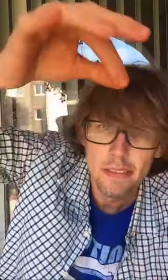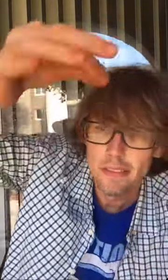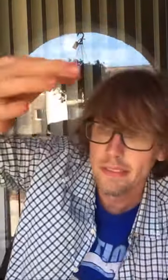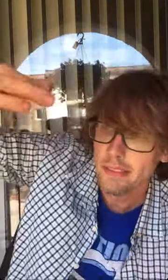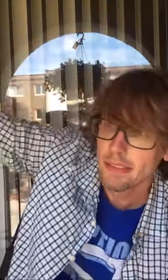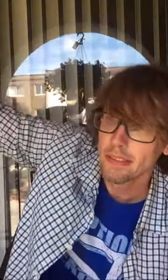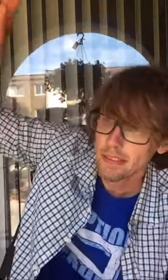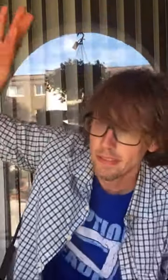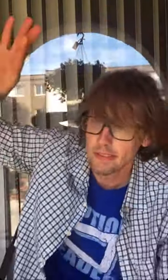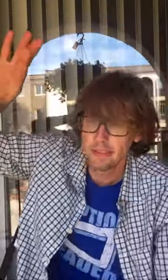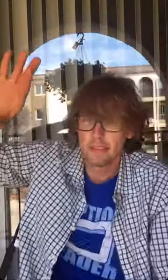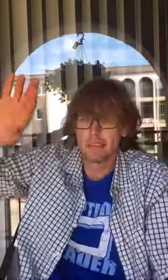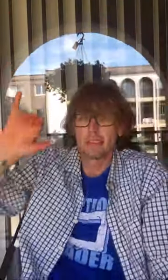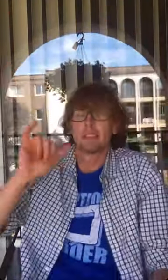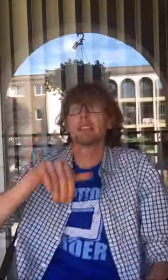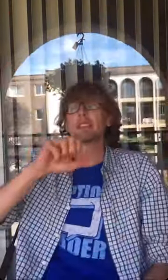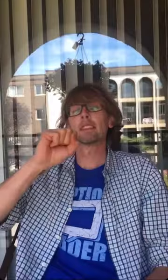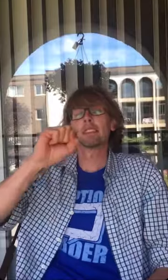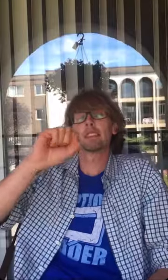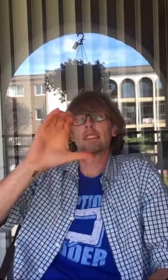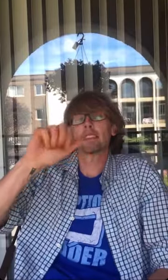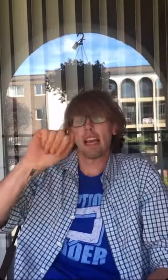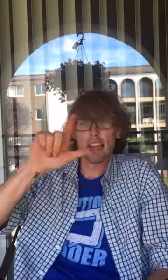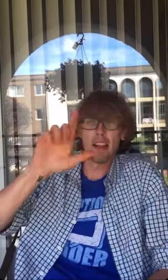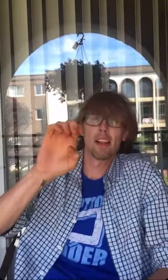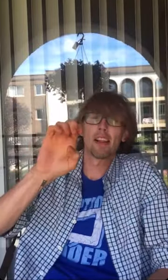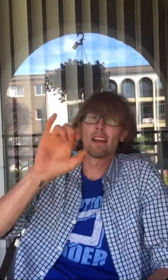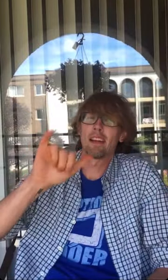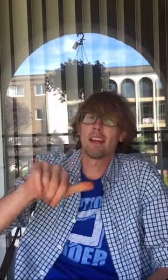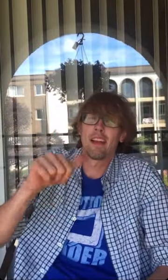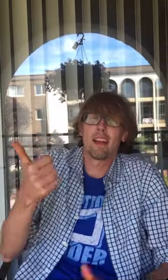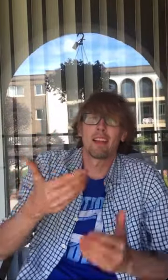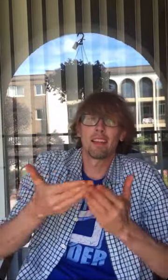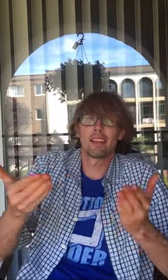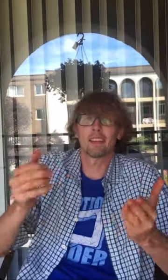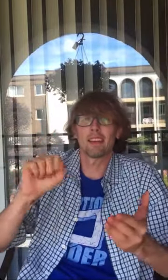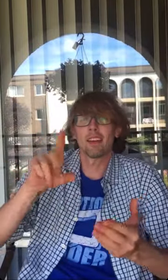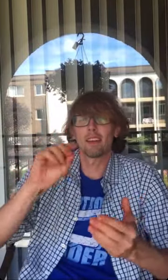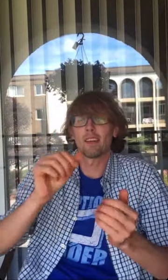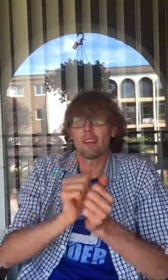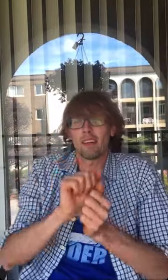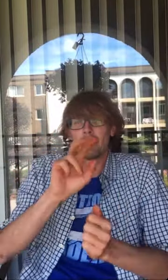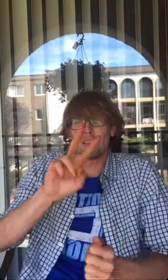[FLICK!] Scale is another manipulation possible with Visual Vernacular.